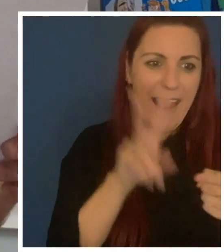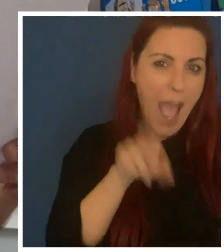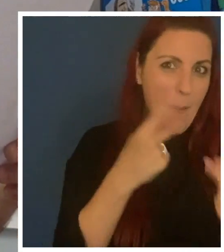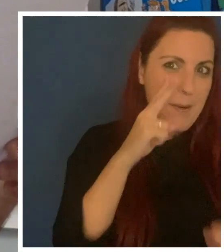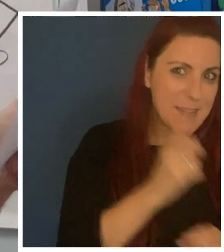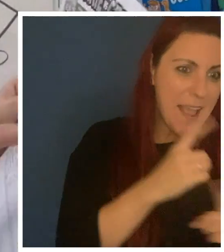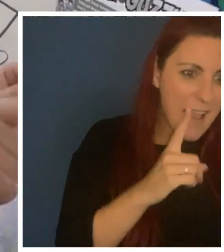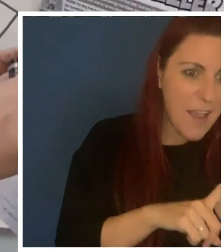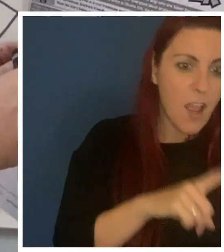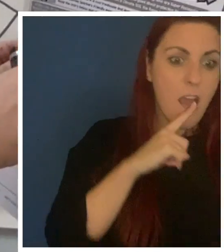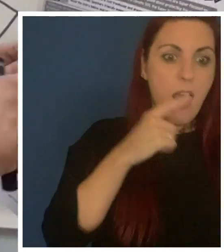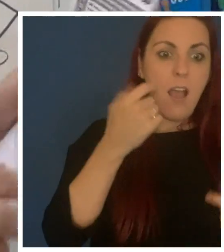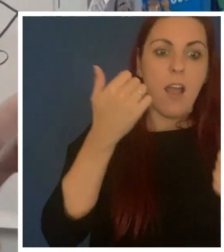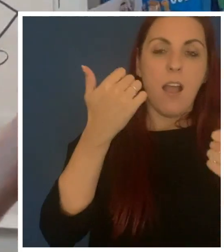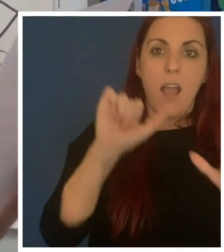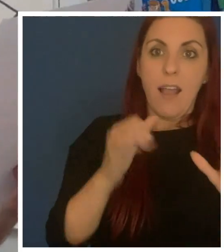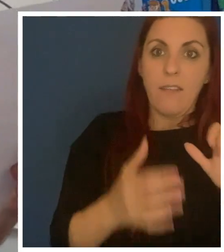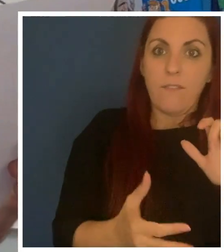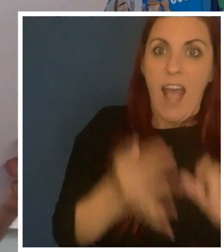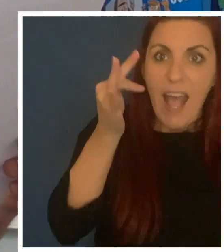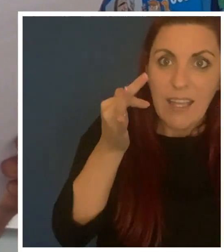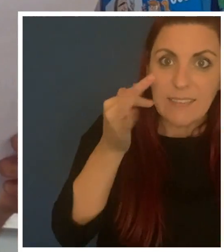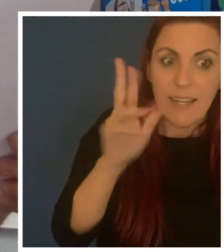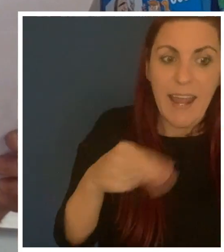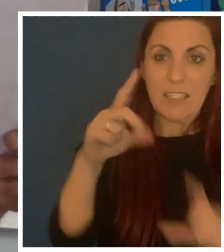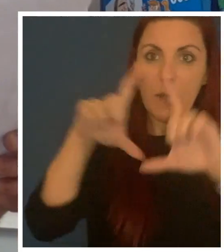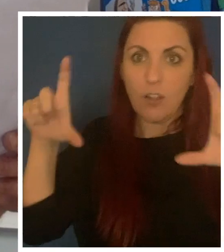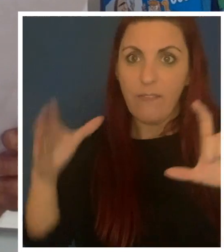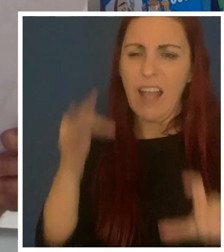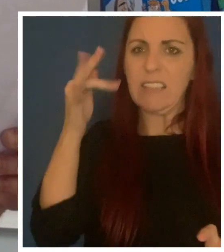Only to find in the next panel, only to find that all the lights and every single